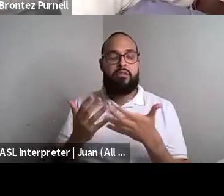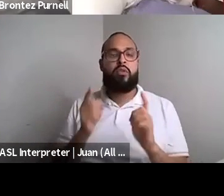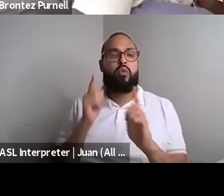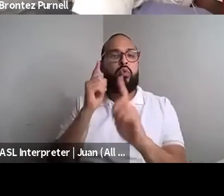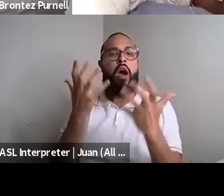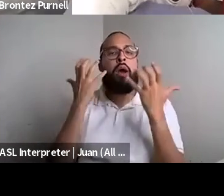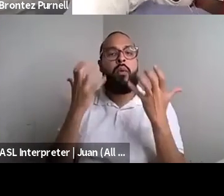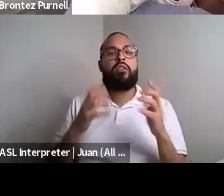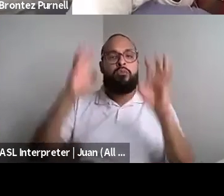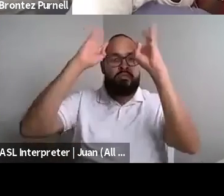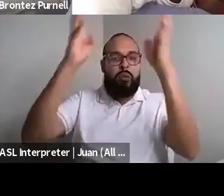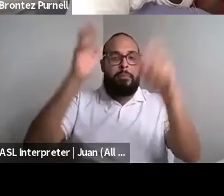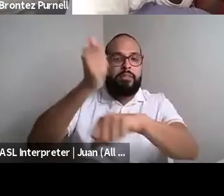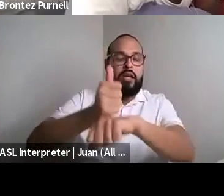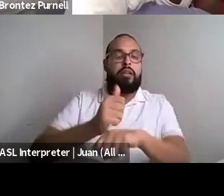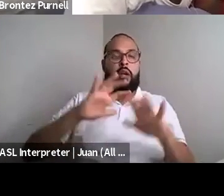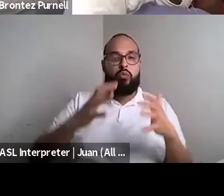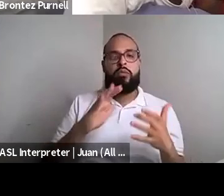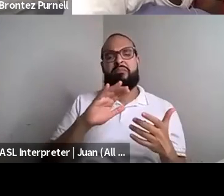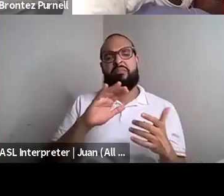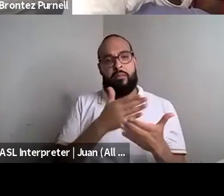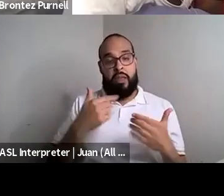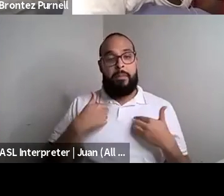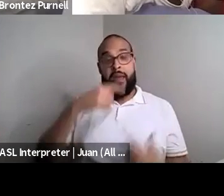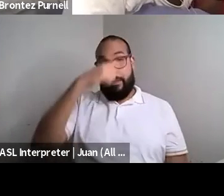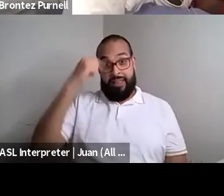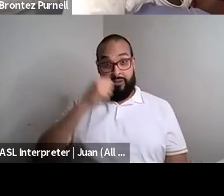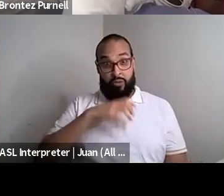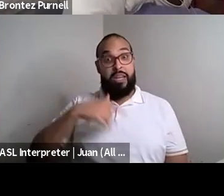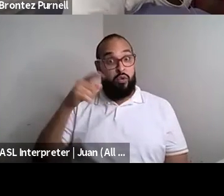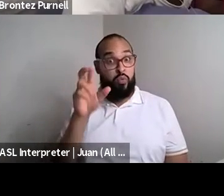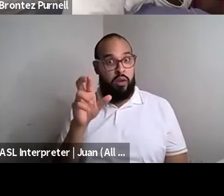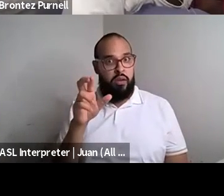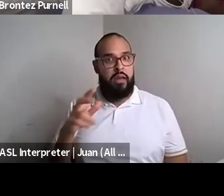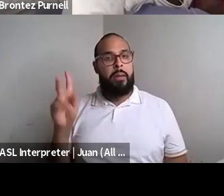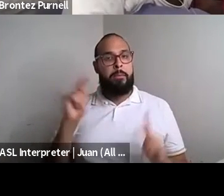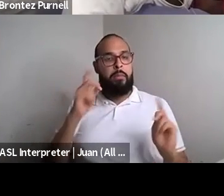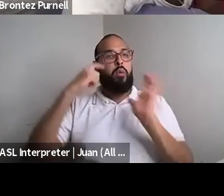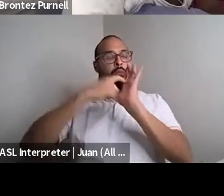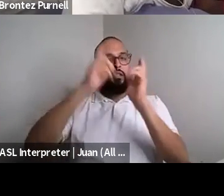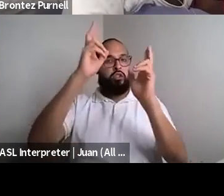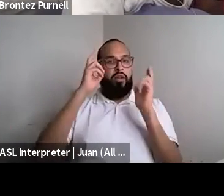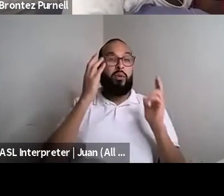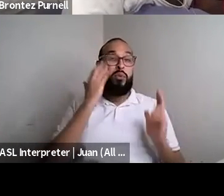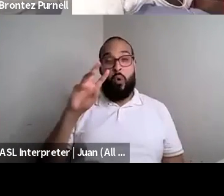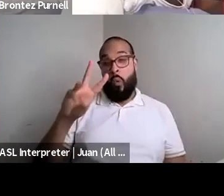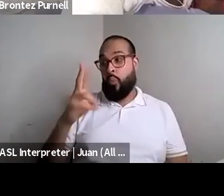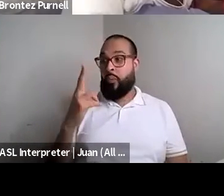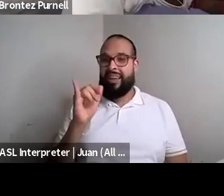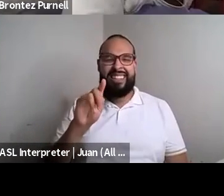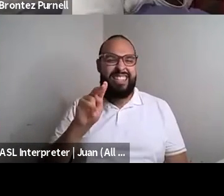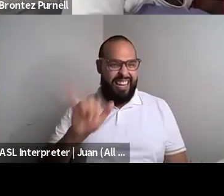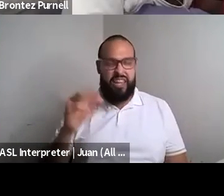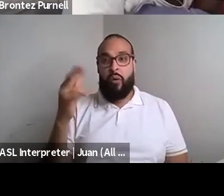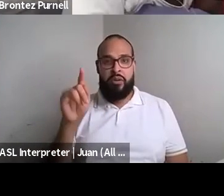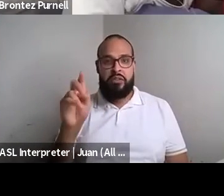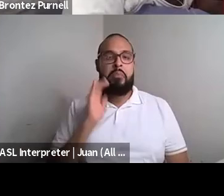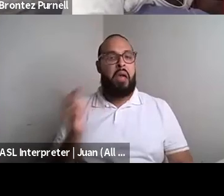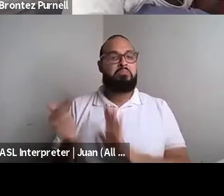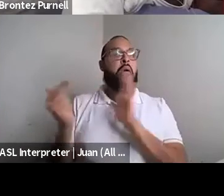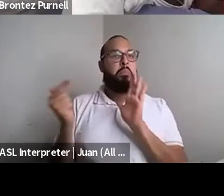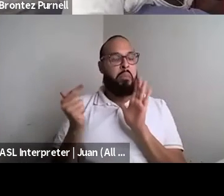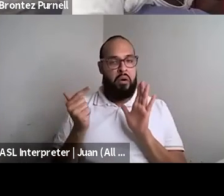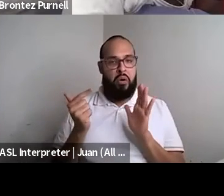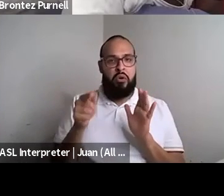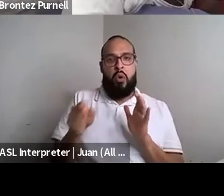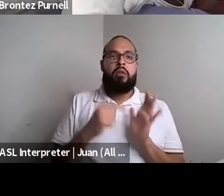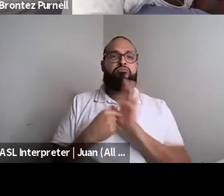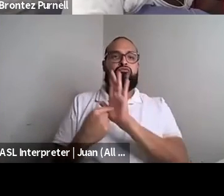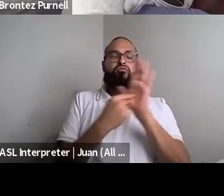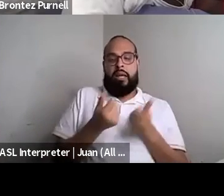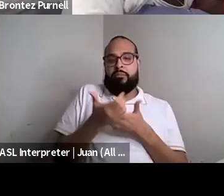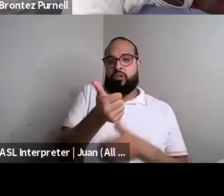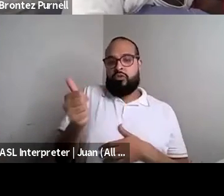Kokumo: Were like as a black woman who was clear. I could feel pain because I always felt like Whitney Houston not being allowed to be a full queer woman was what drove to addiction. It wasn't just, you know, the